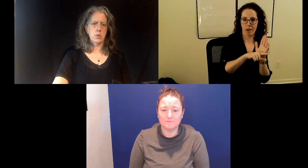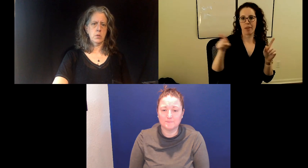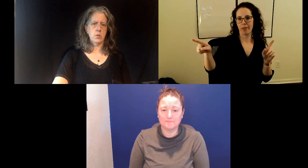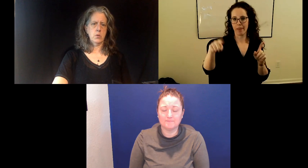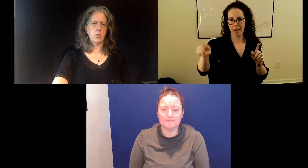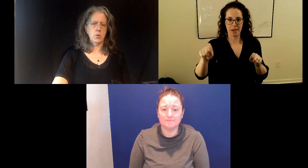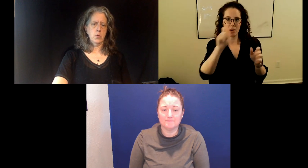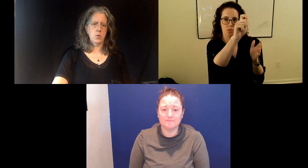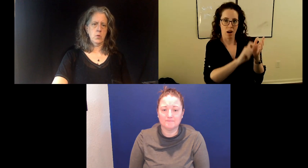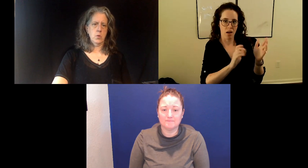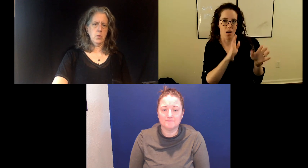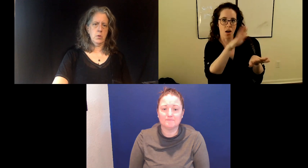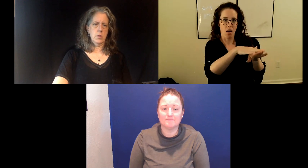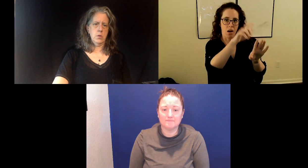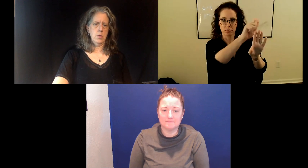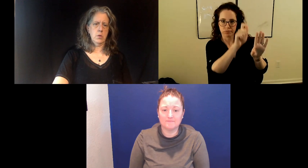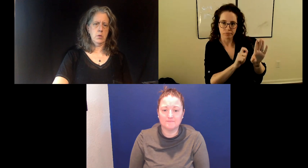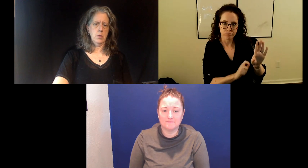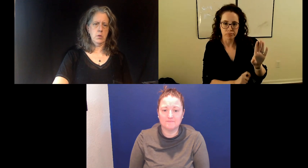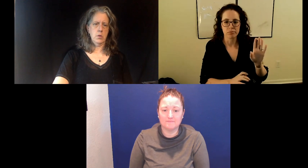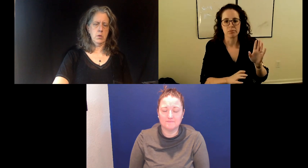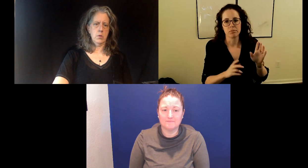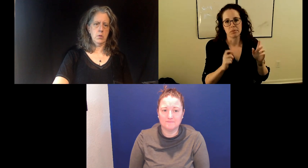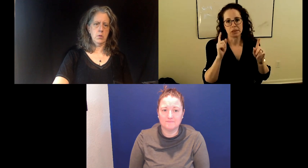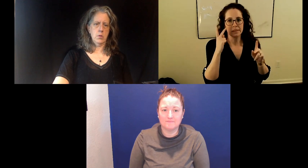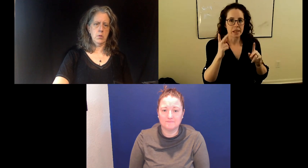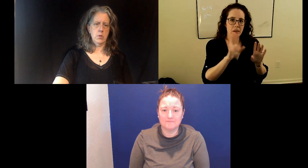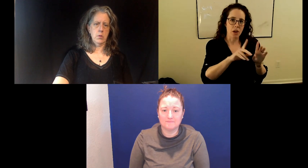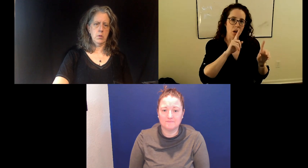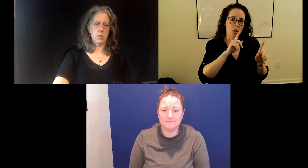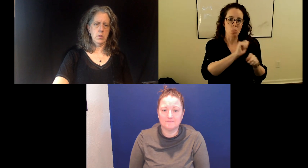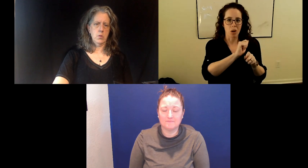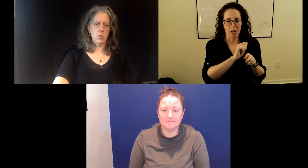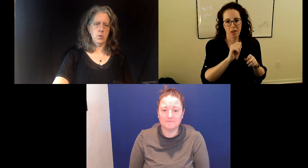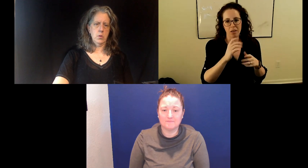know with the exact question and background what they you know what they answered and worked and